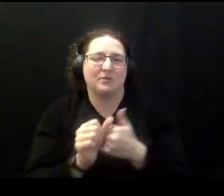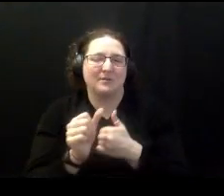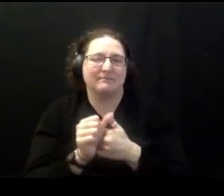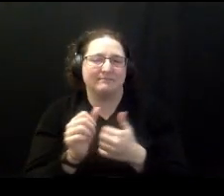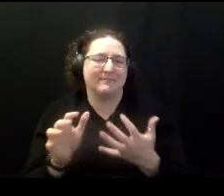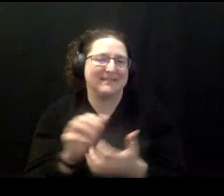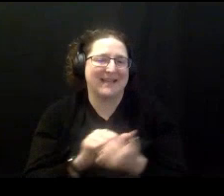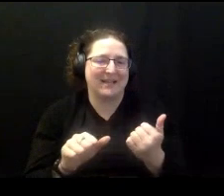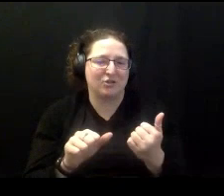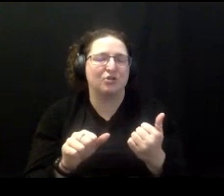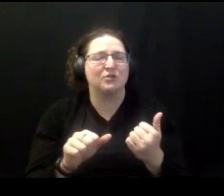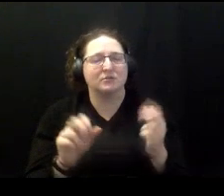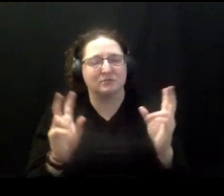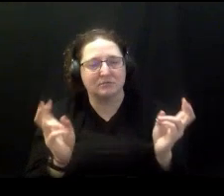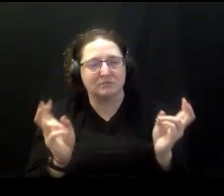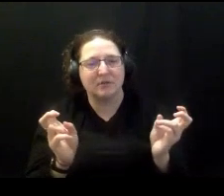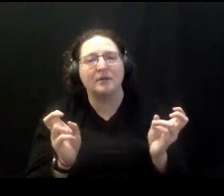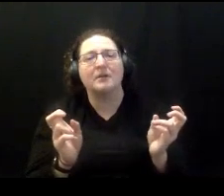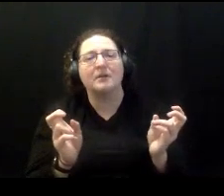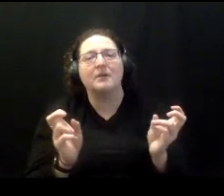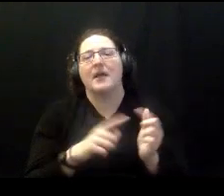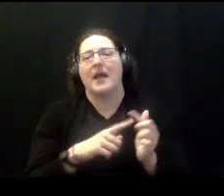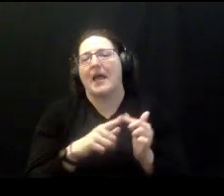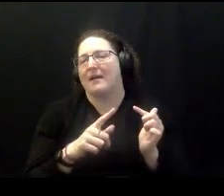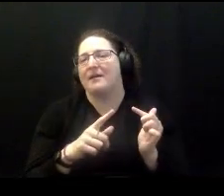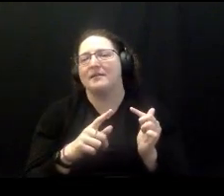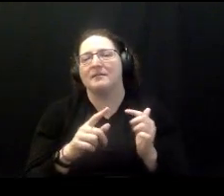as threats and hazards that may come as a result of either infrastructure